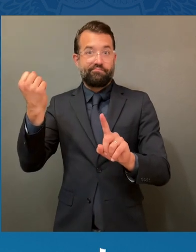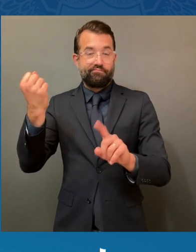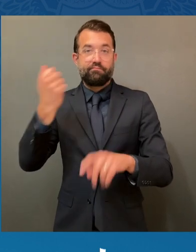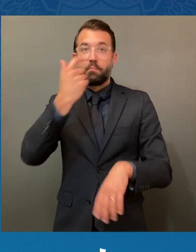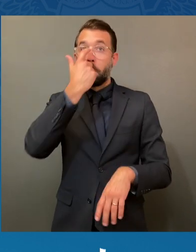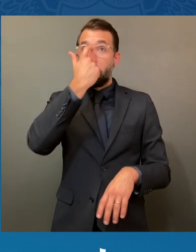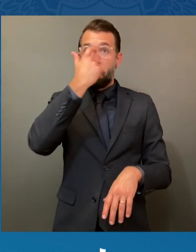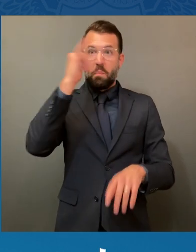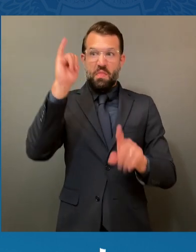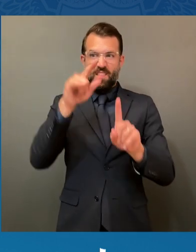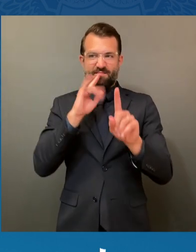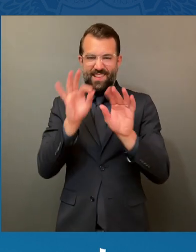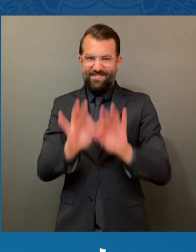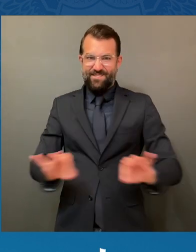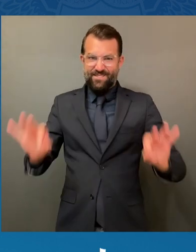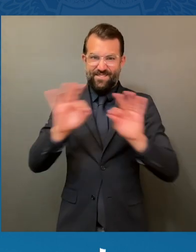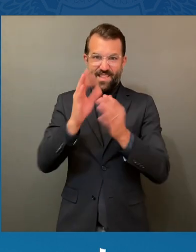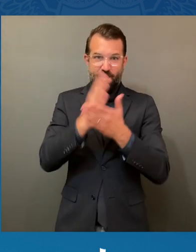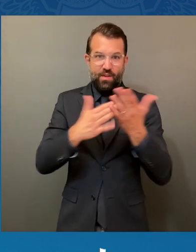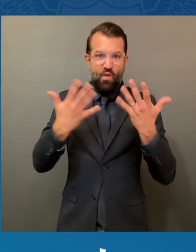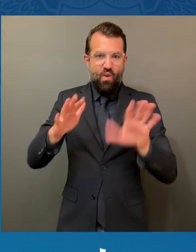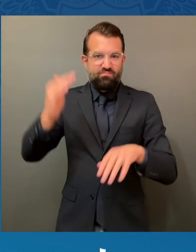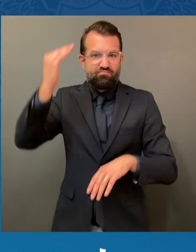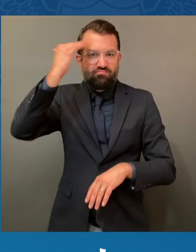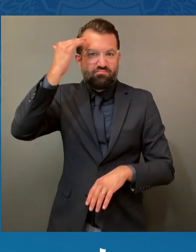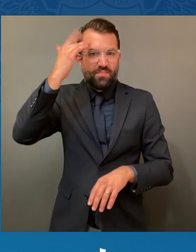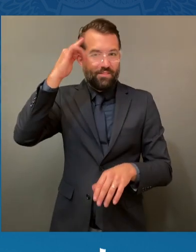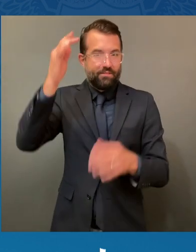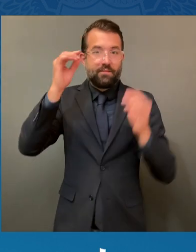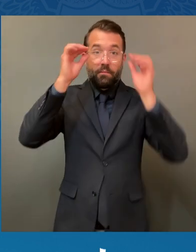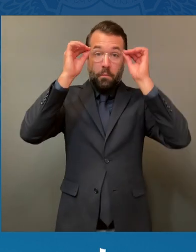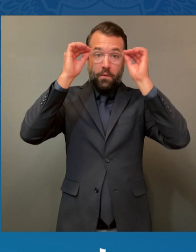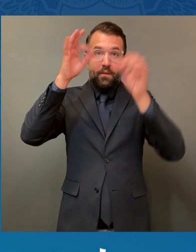as we all know, of the Voting Rights Act. So, members of DAGA,